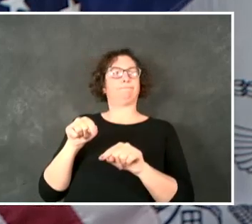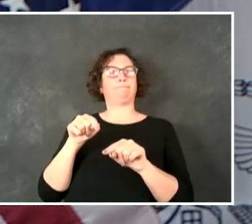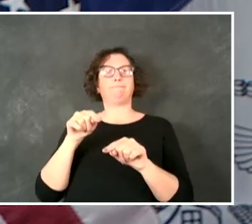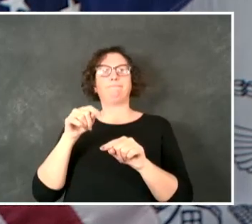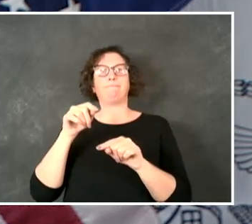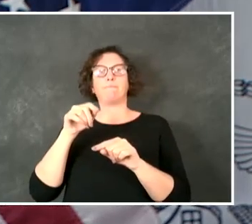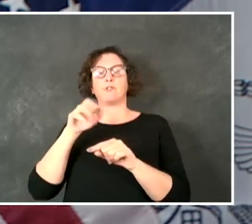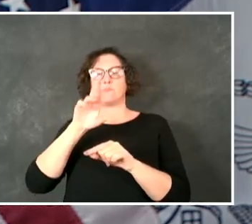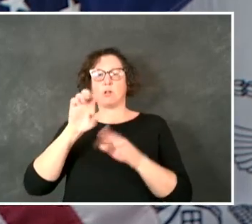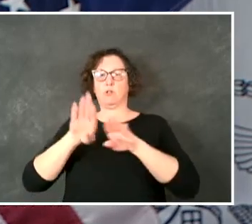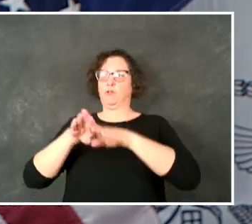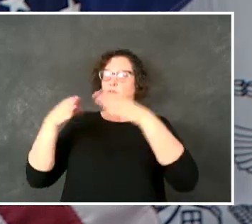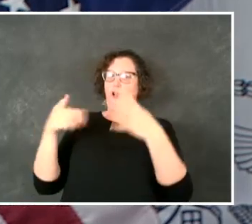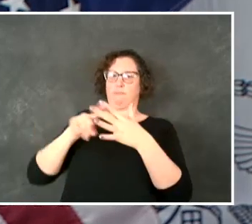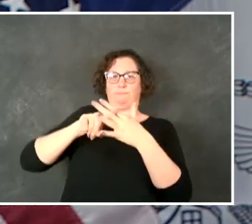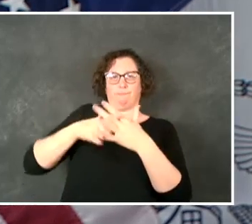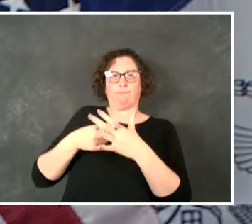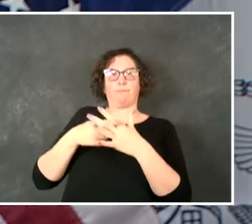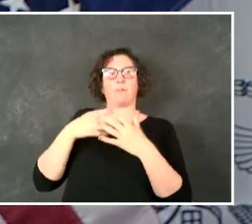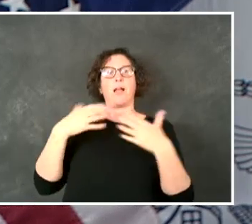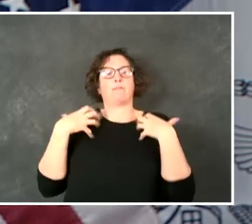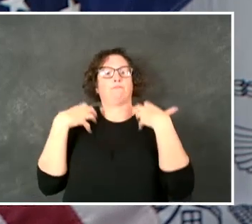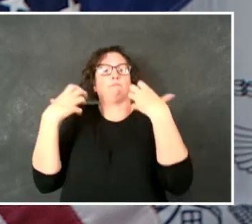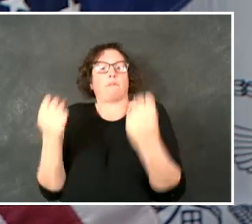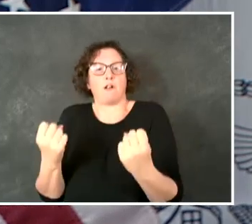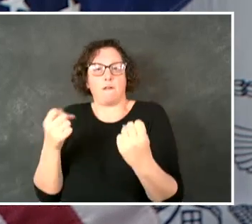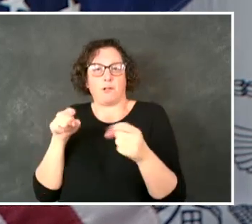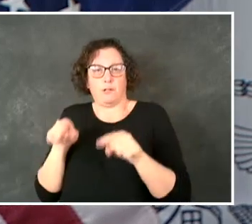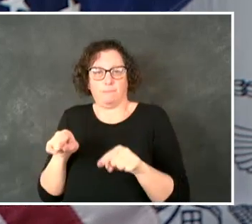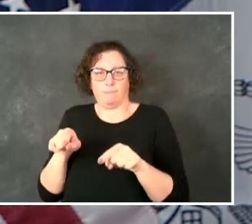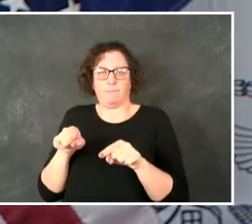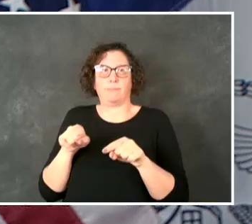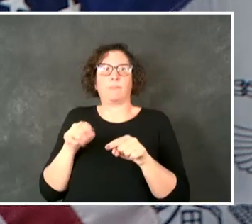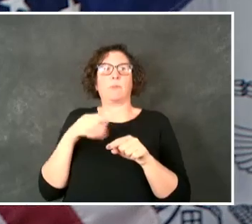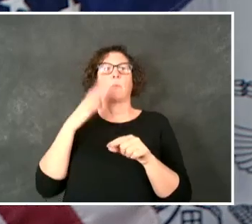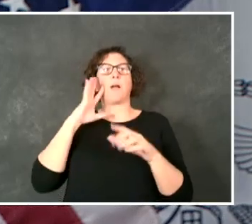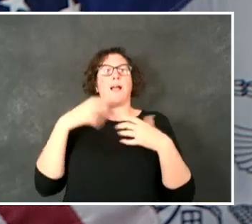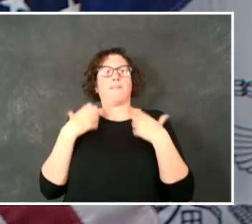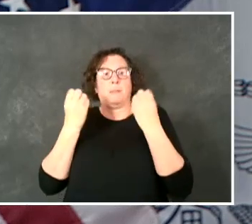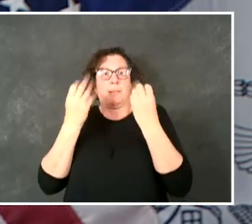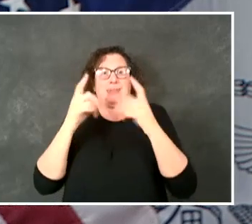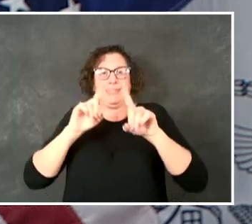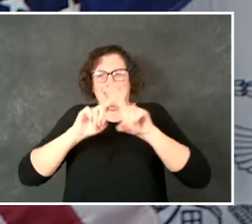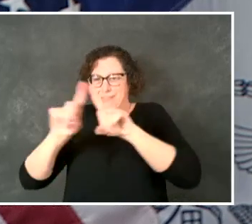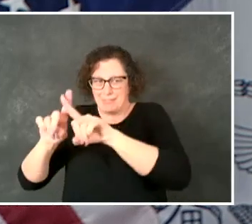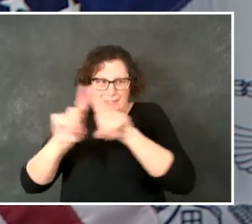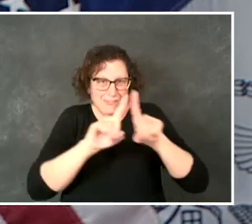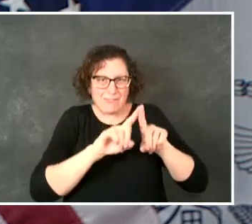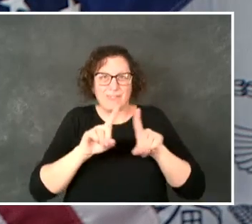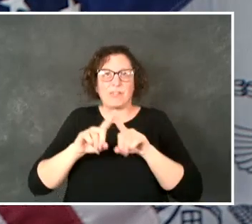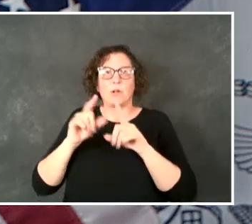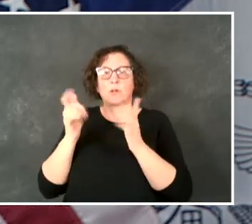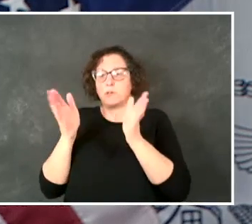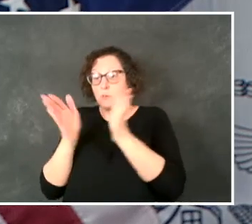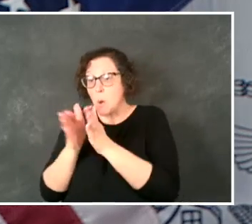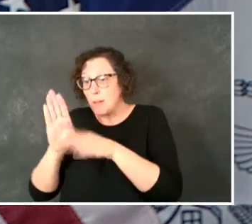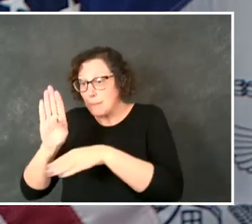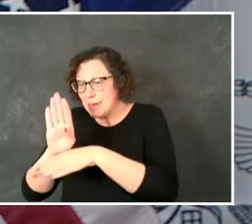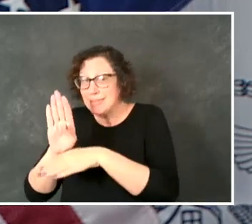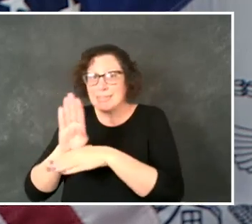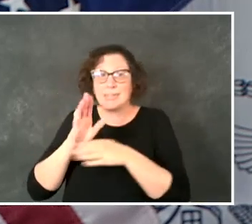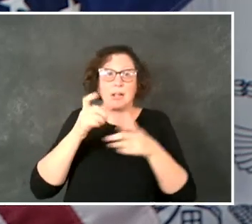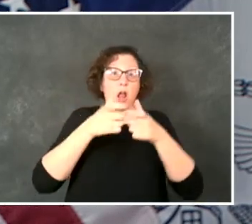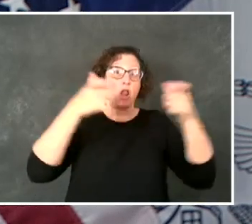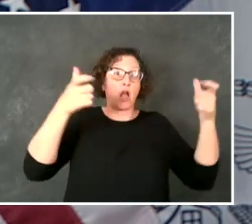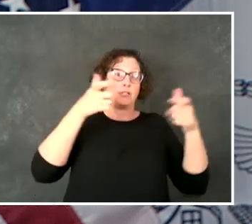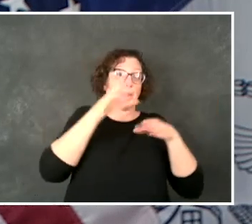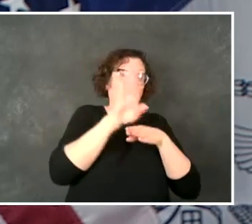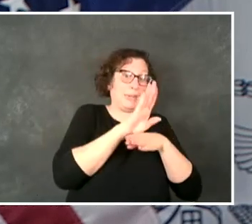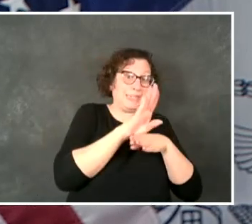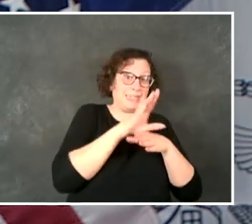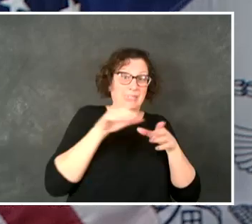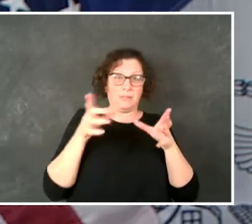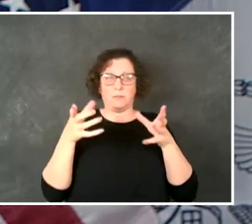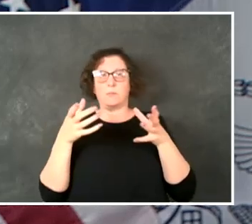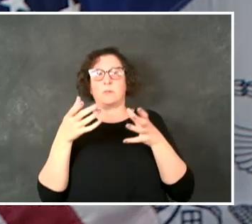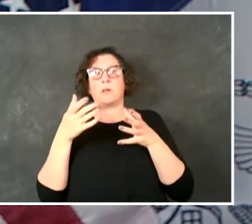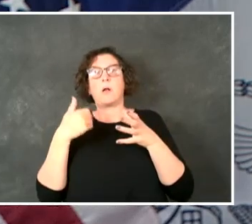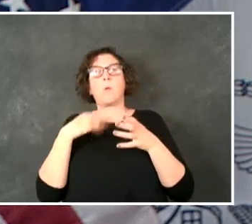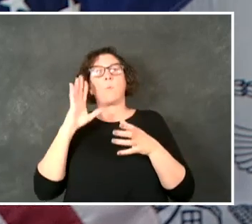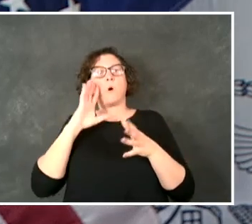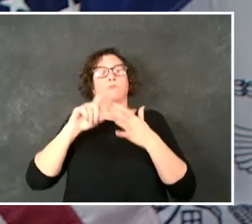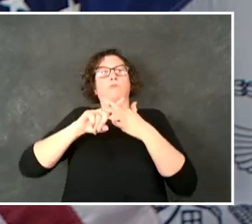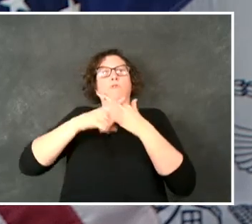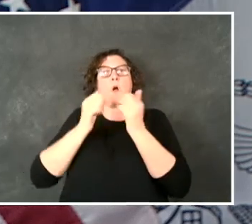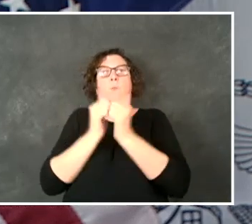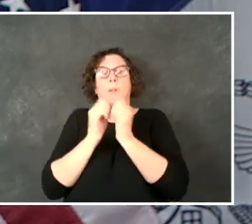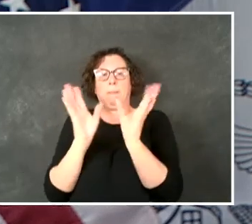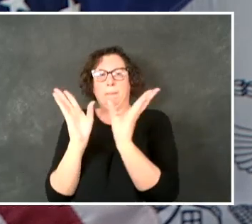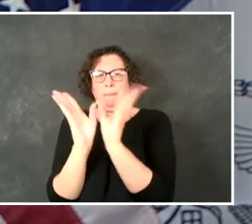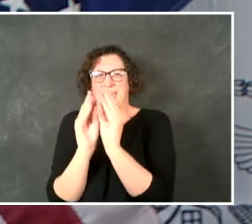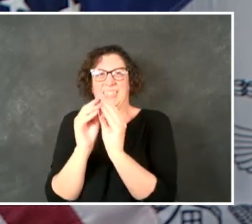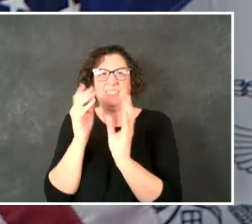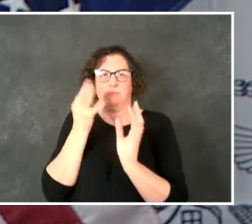AND THE BIGGER